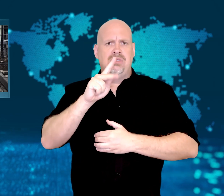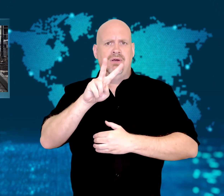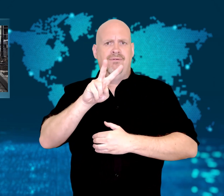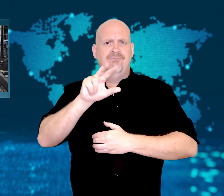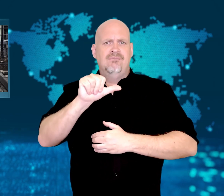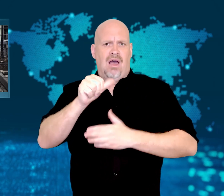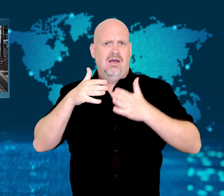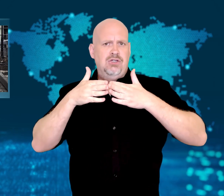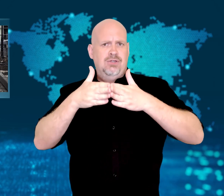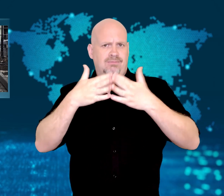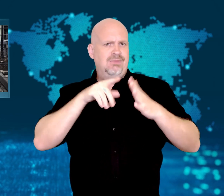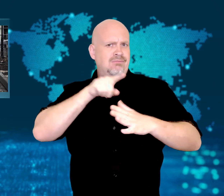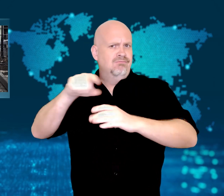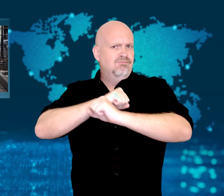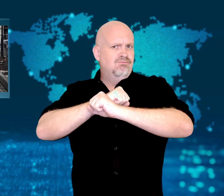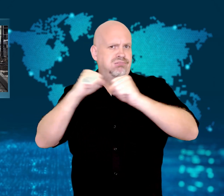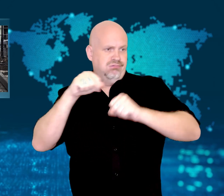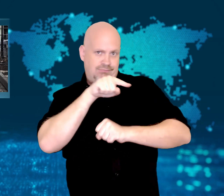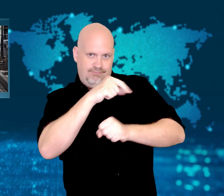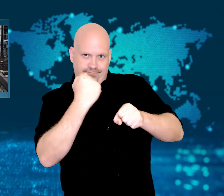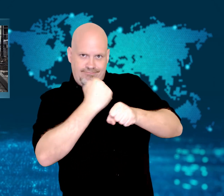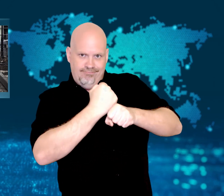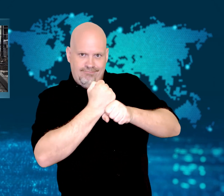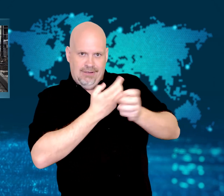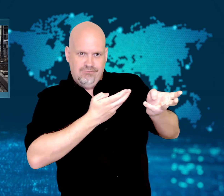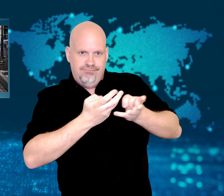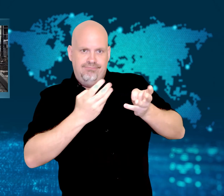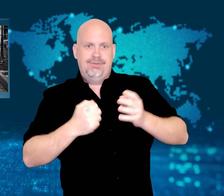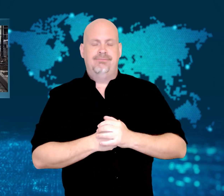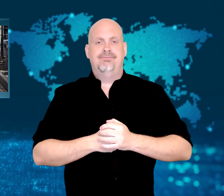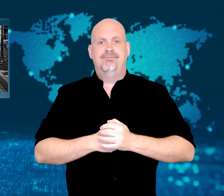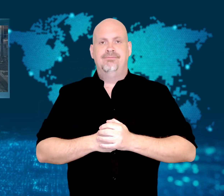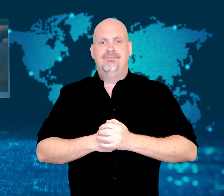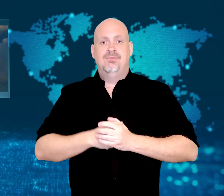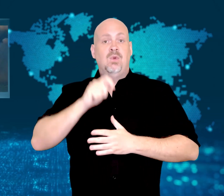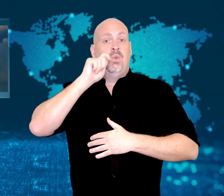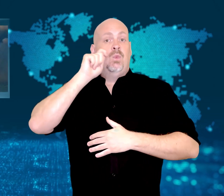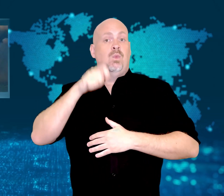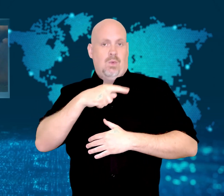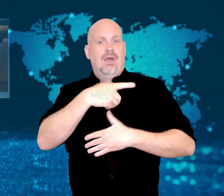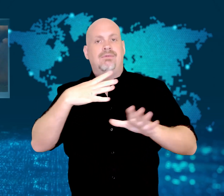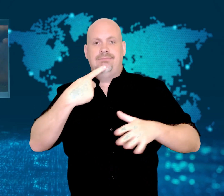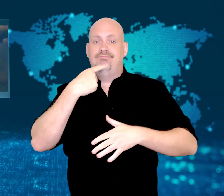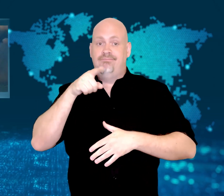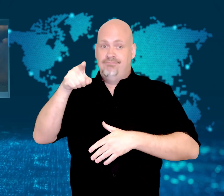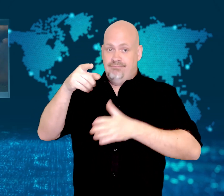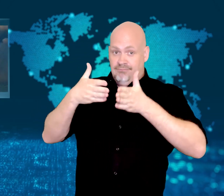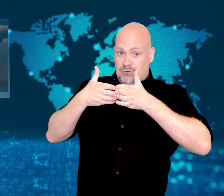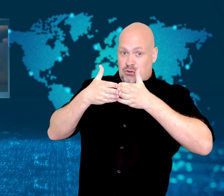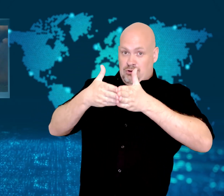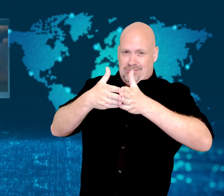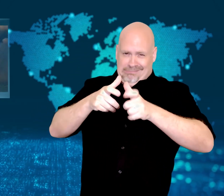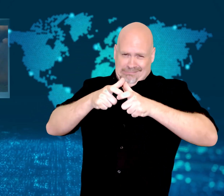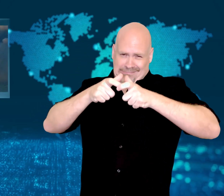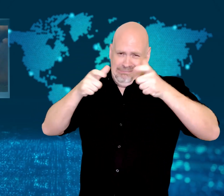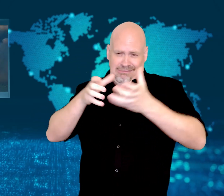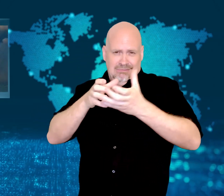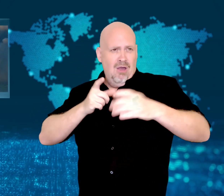but Russia claimed the boat was damaged by an unexplained fire.